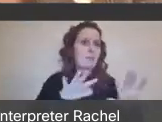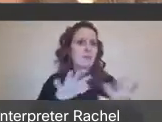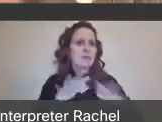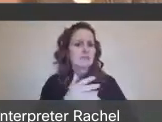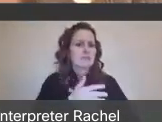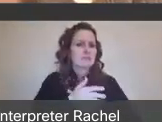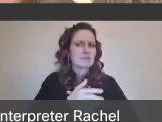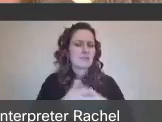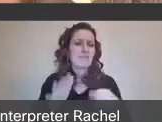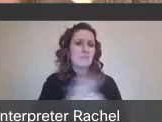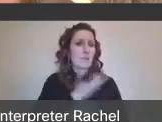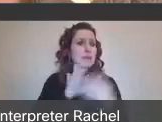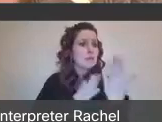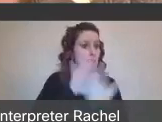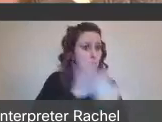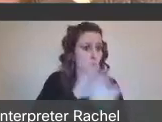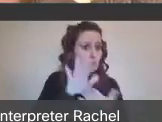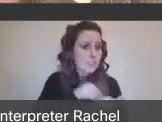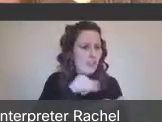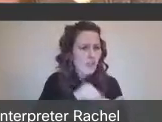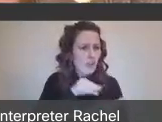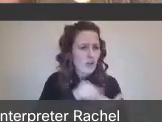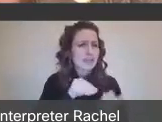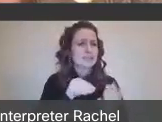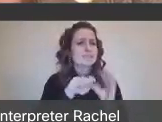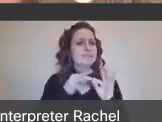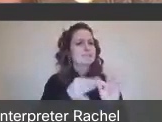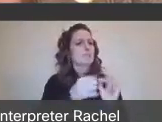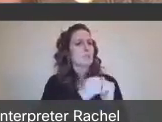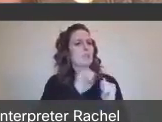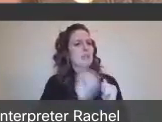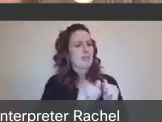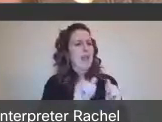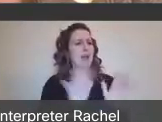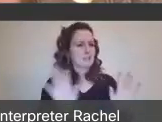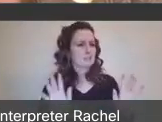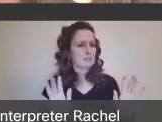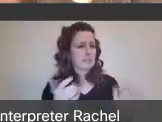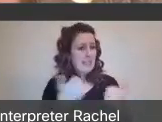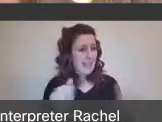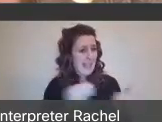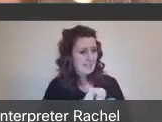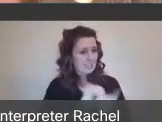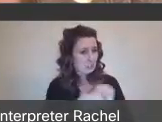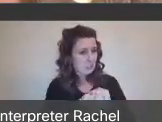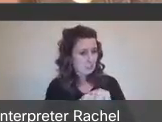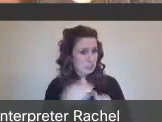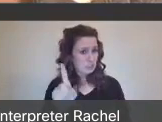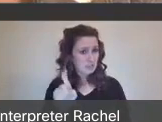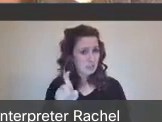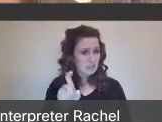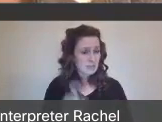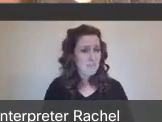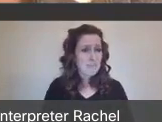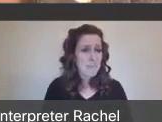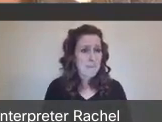fully in-person learning when it comes to spacing and masks and those things. Would there be any changes in the mitigation protocols that schools need to follow?